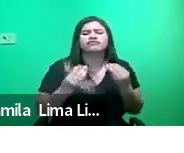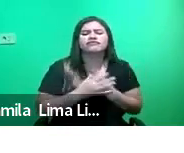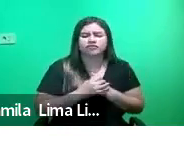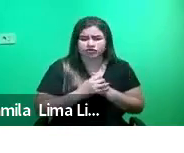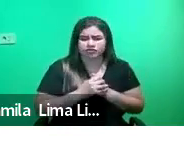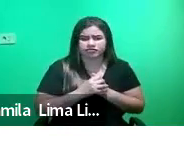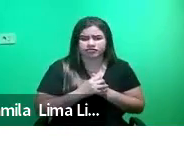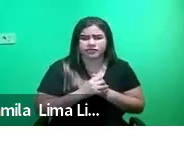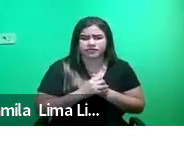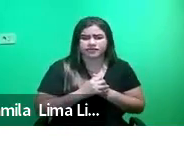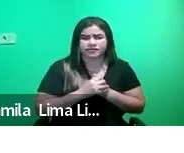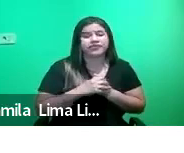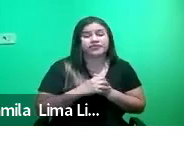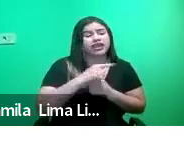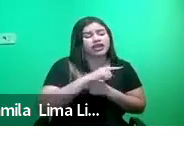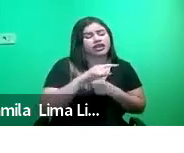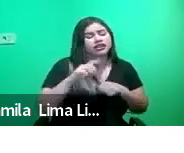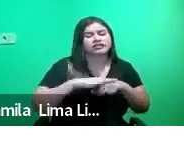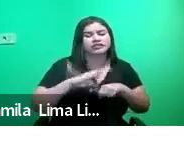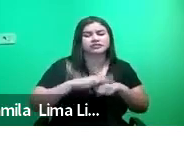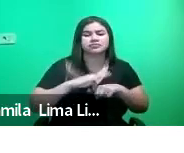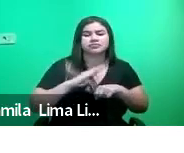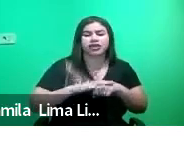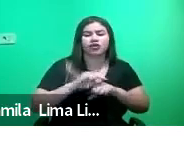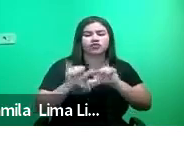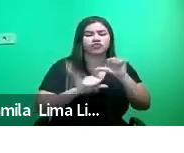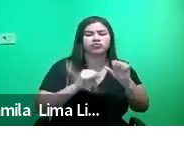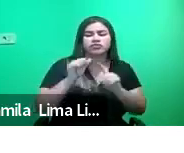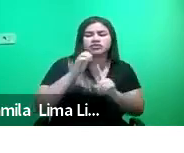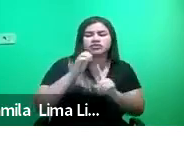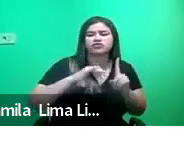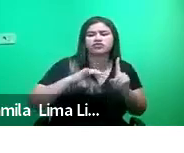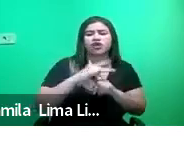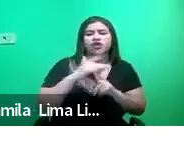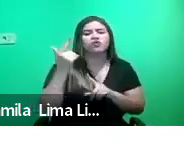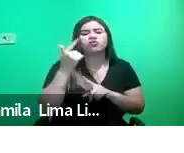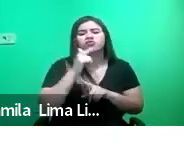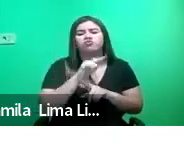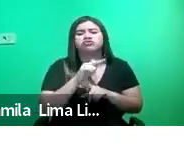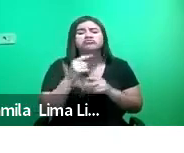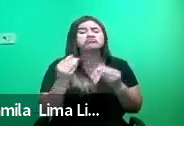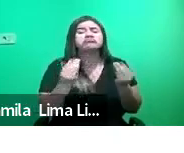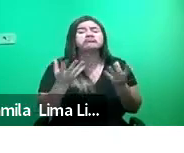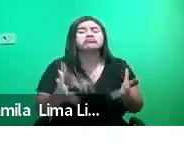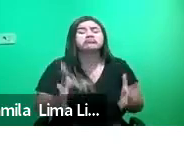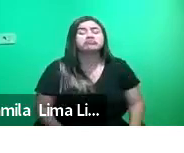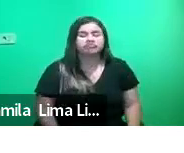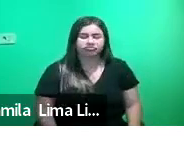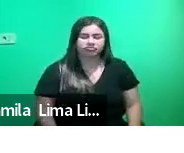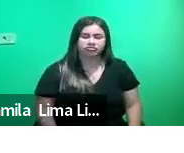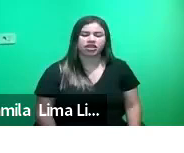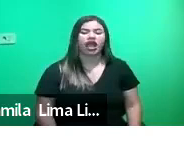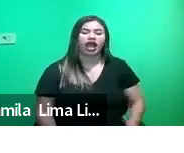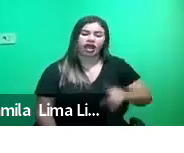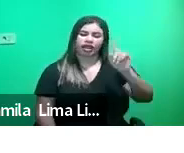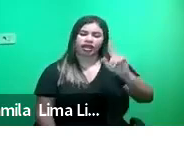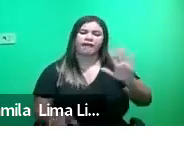and subjects personal and social transformation social transformation? And I know this is a the the question. This is the the question this is the ultimate question for us isn't